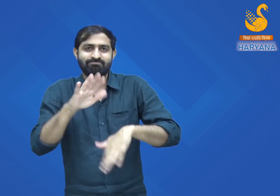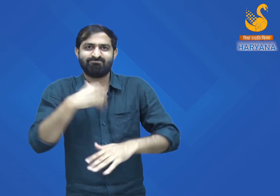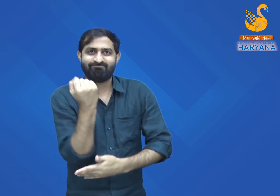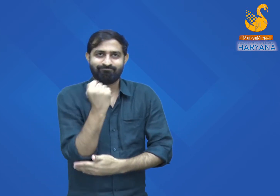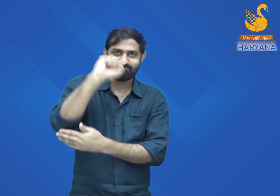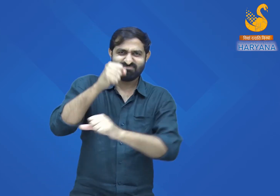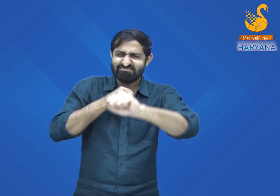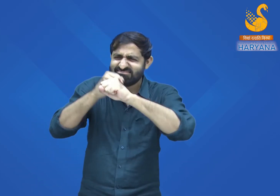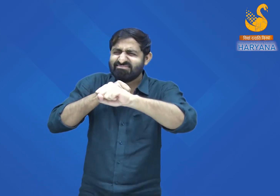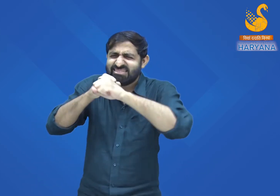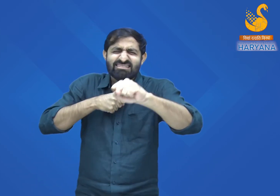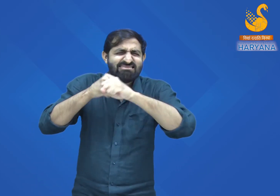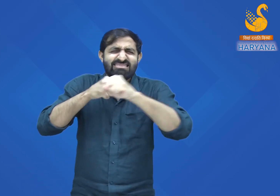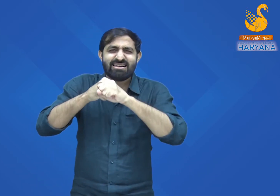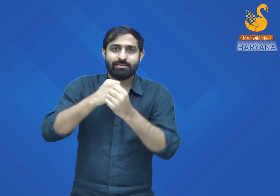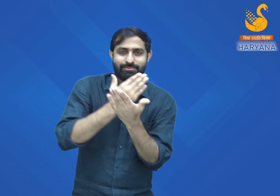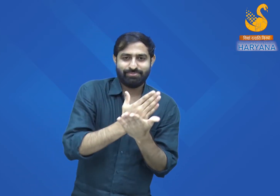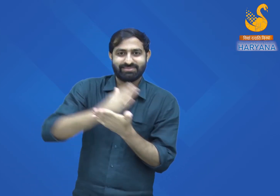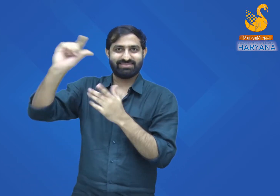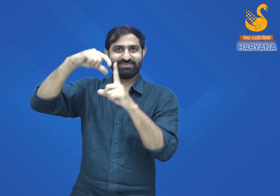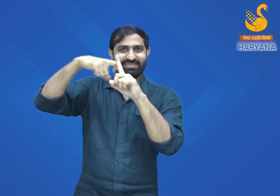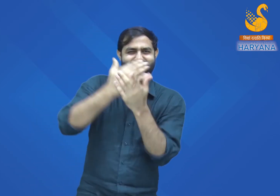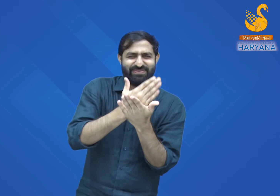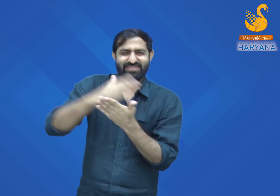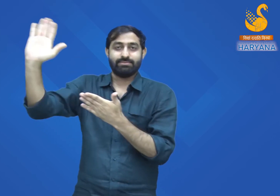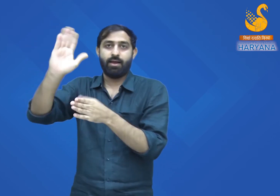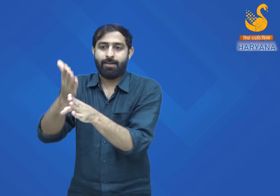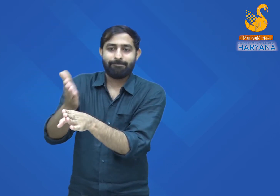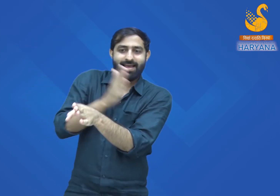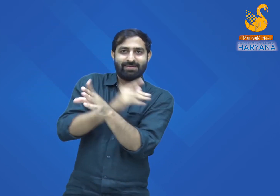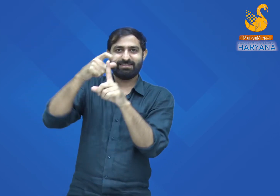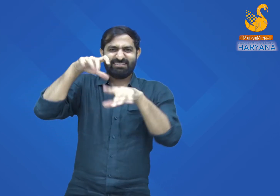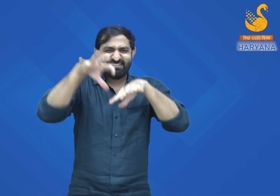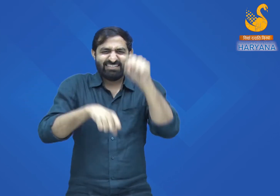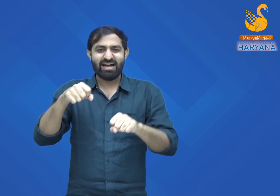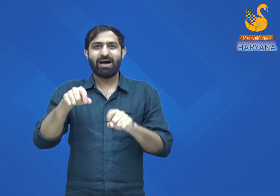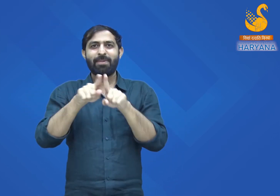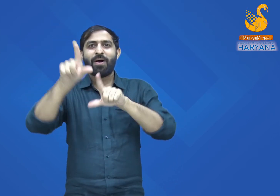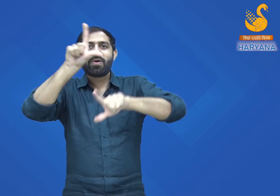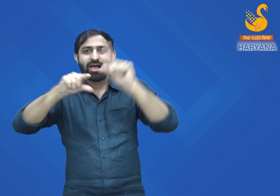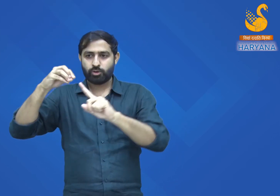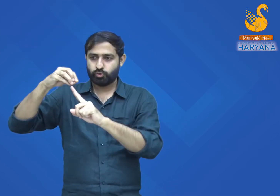then after many protests and movements against the Britishers they had to leave India. When Britishers were ruling India,